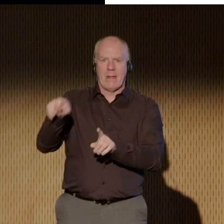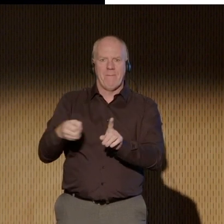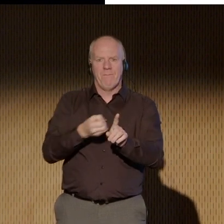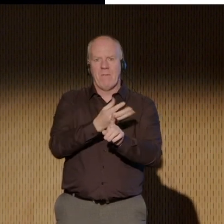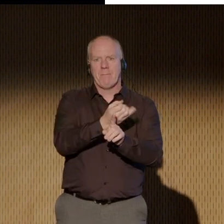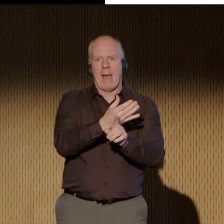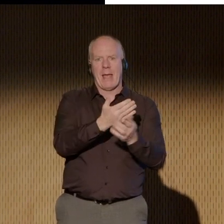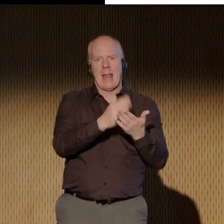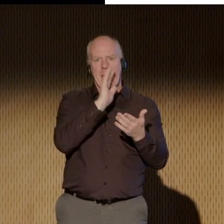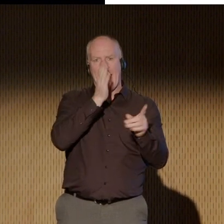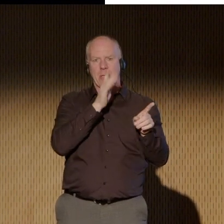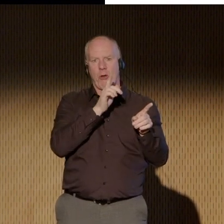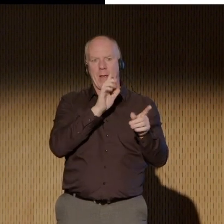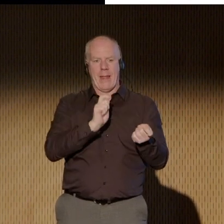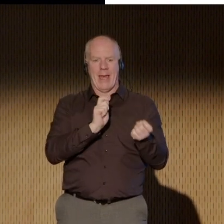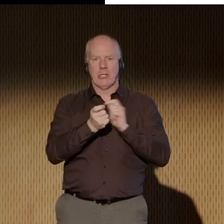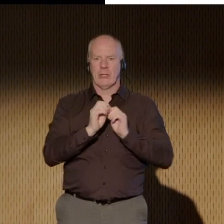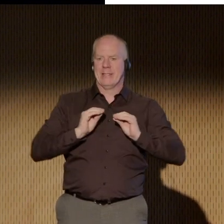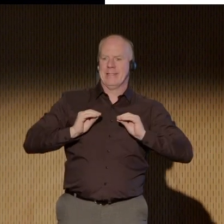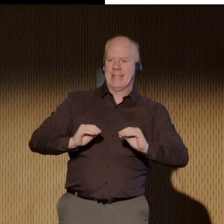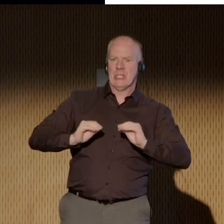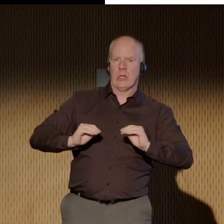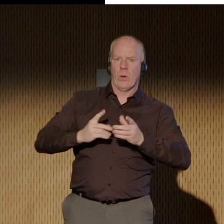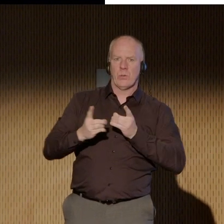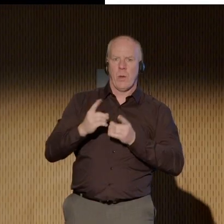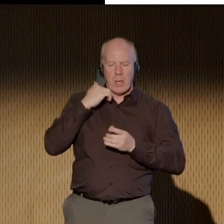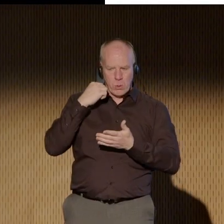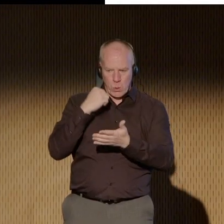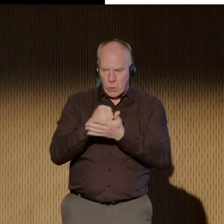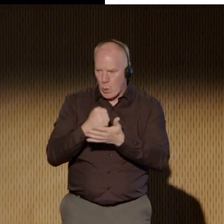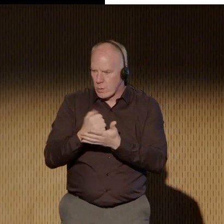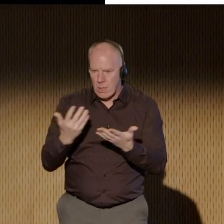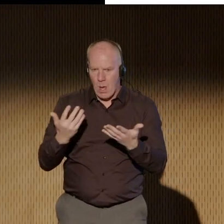who could then make adjustments based on whether or not students were where they expected them to